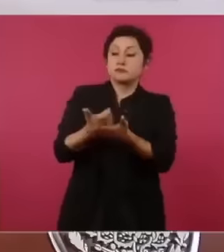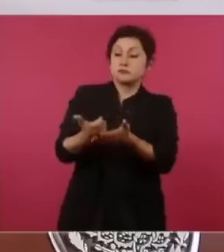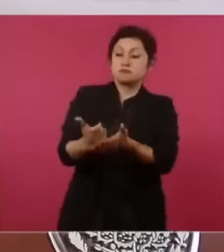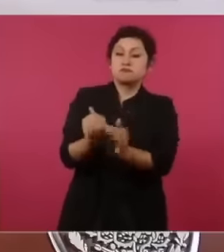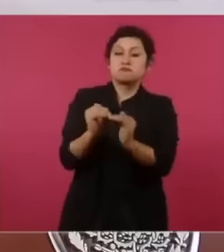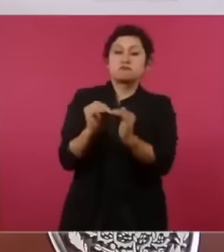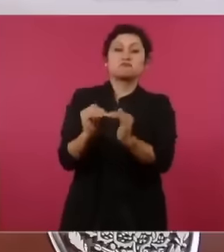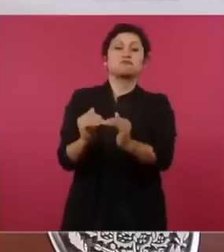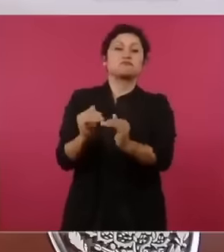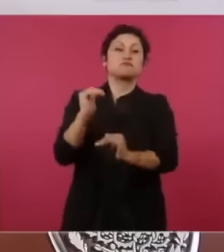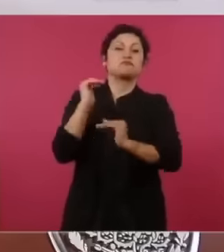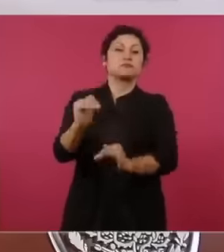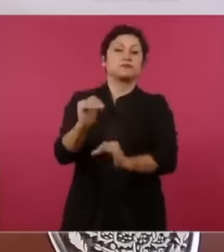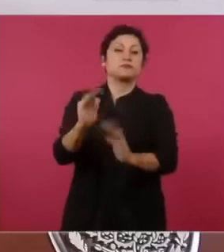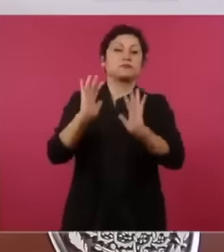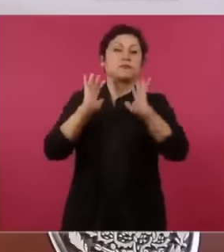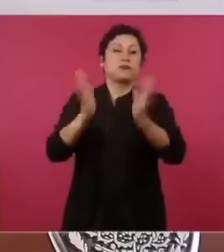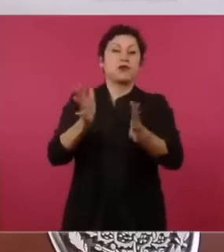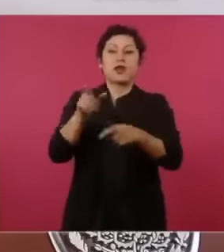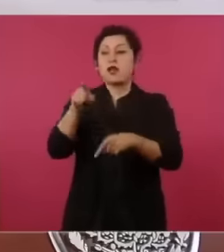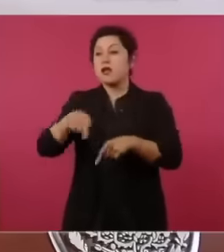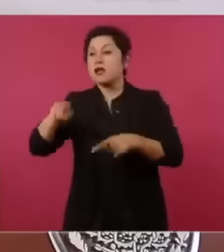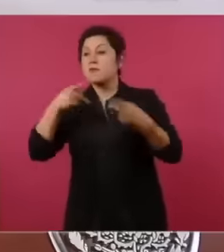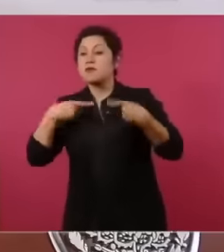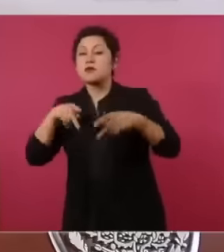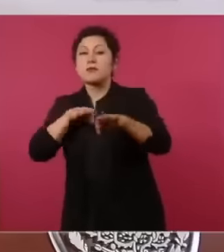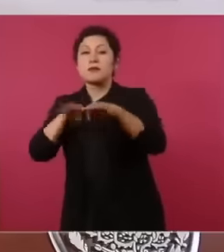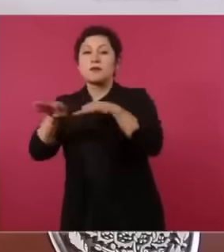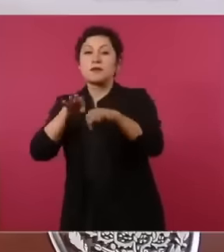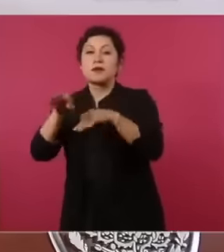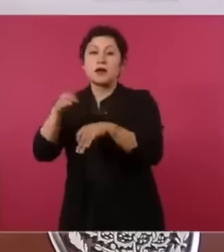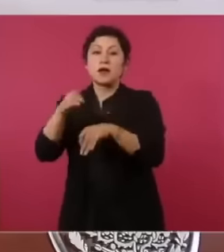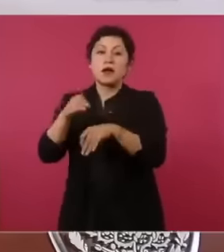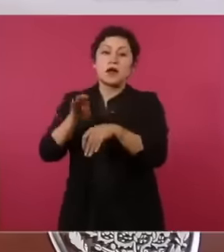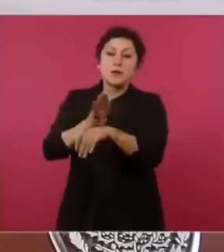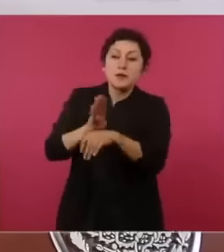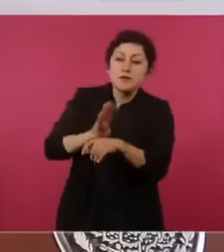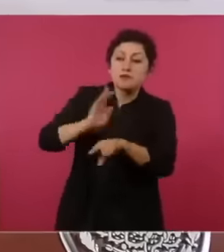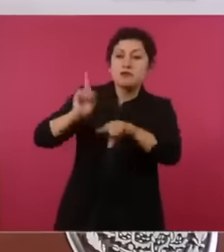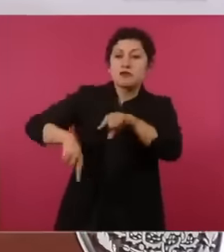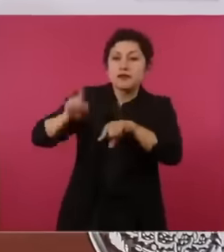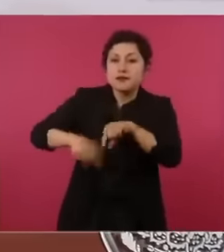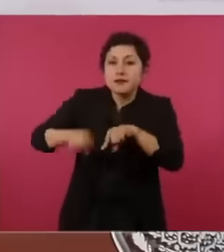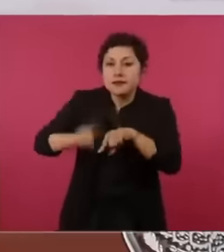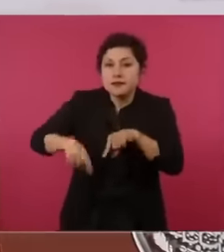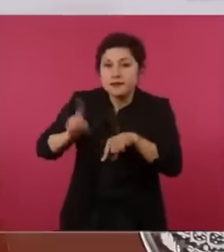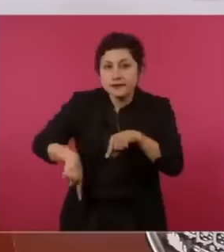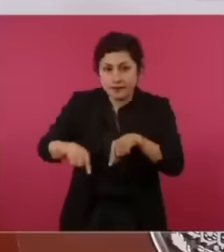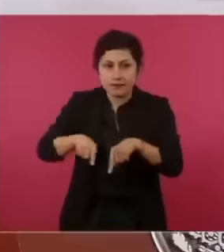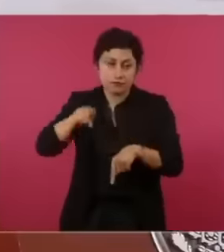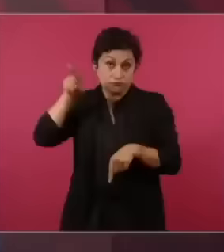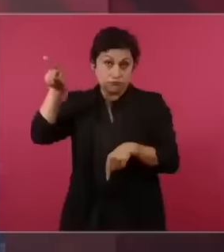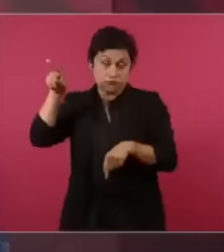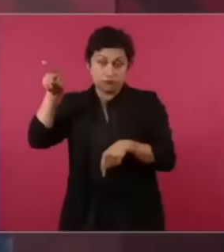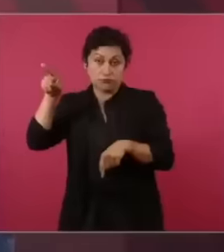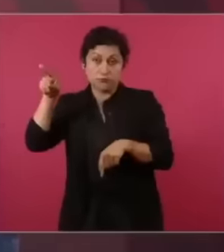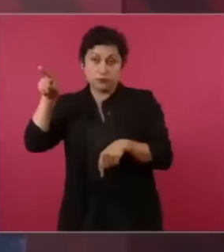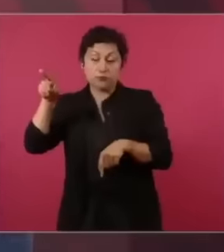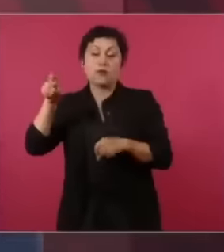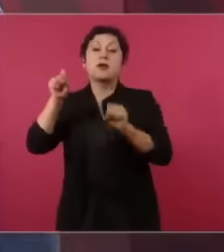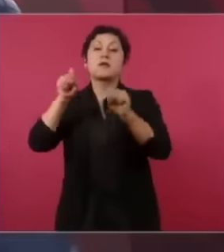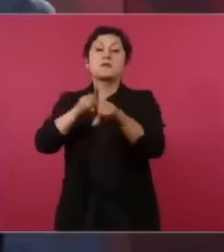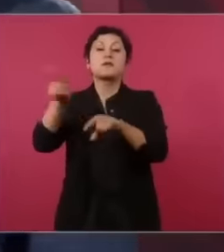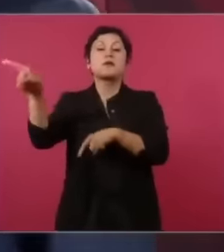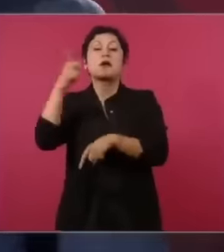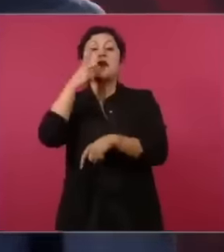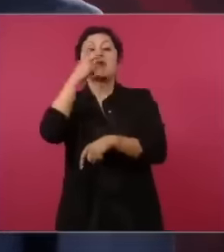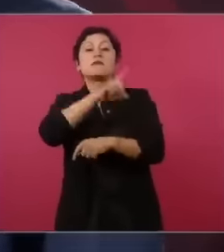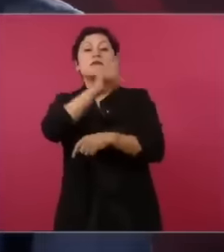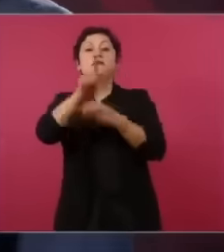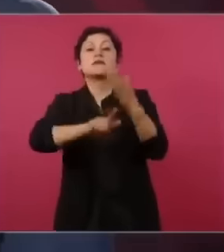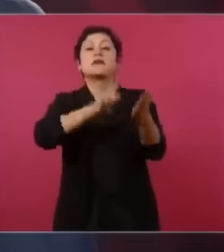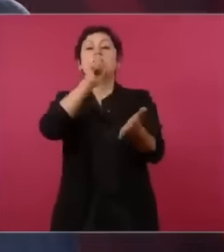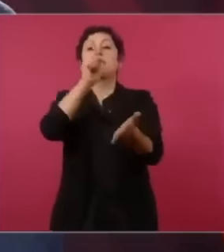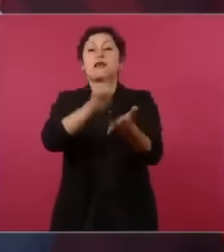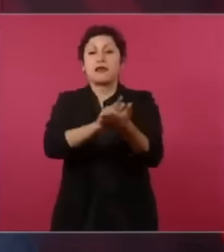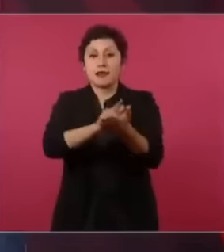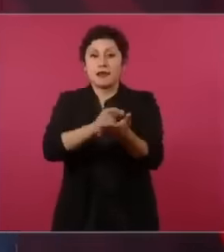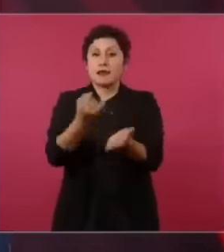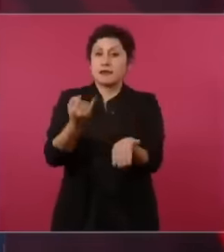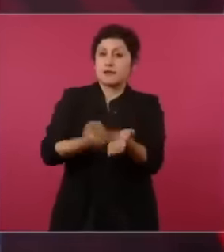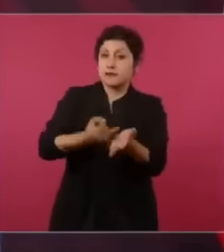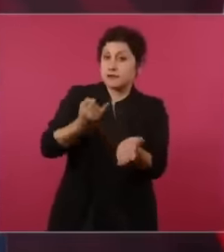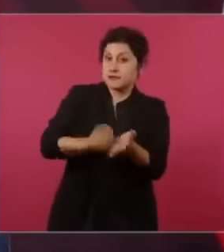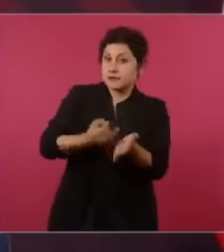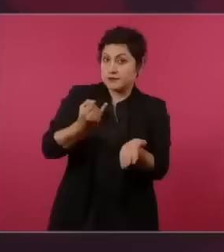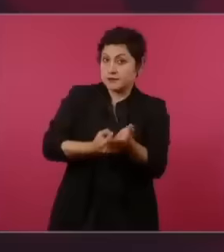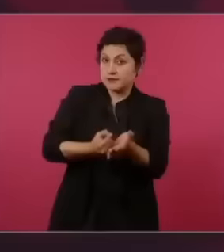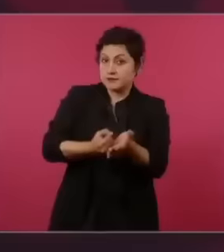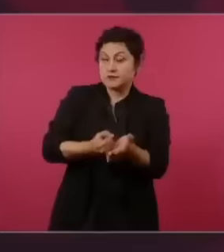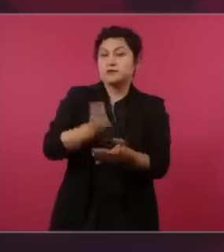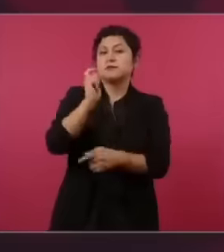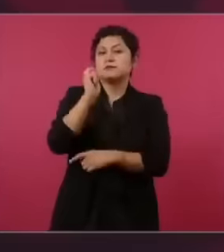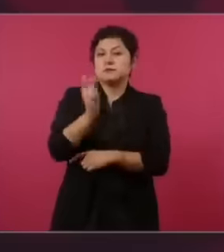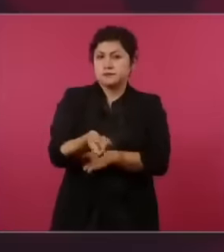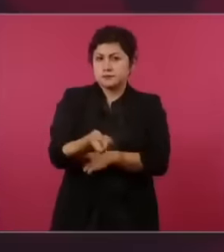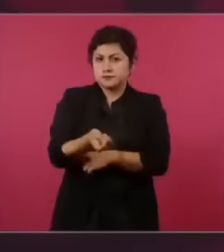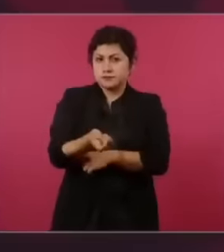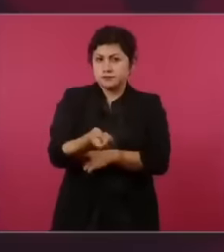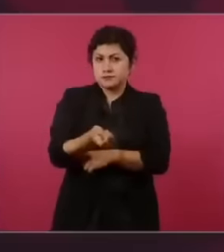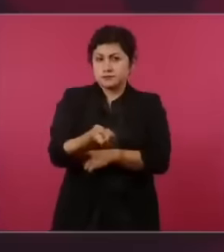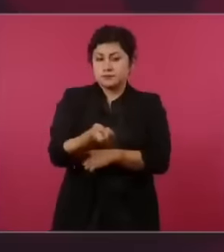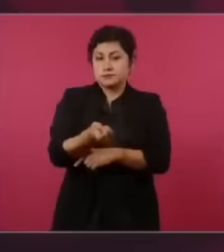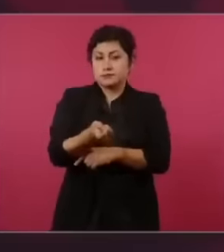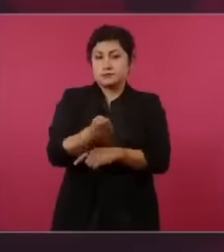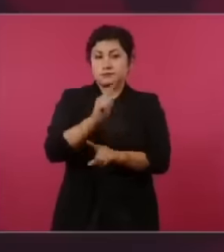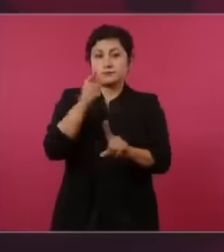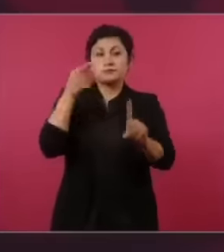benefits from workers and also the tax reform that was charging VAT on food and